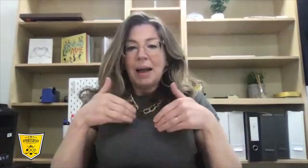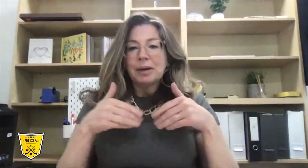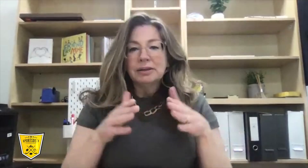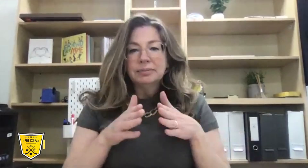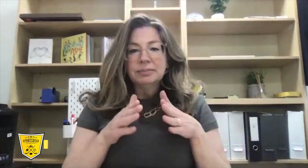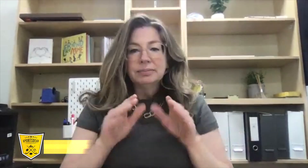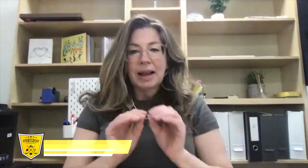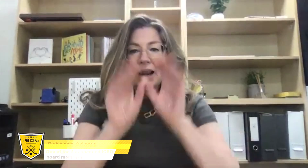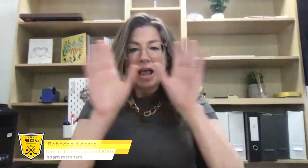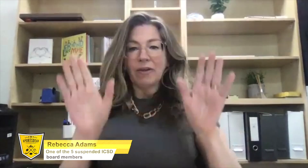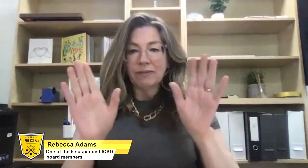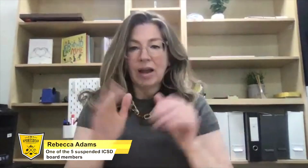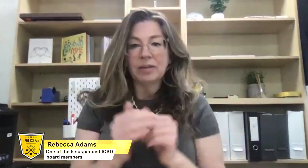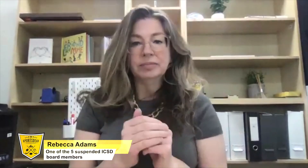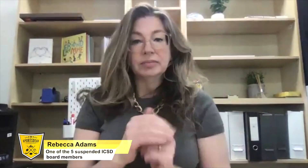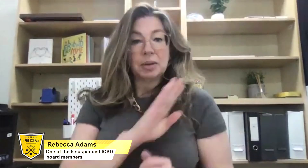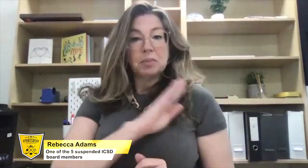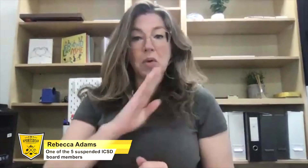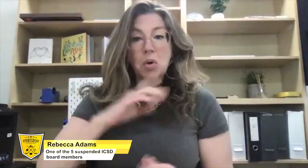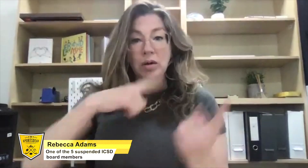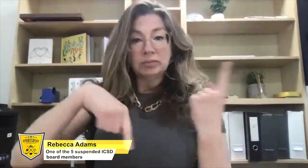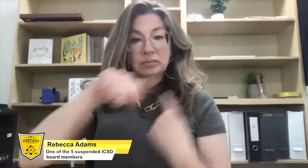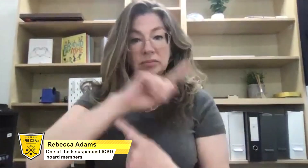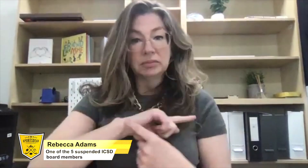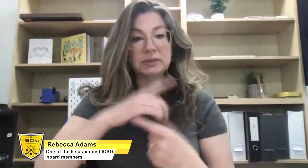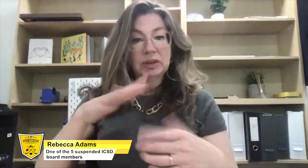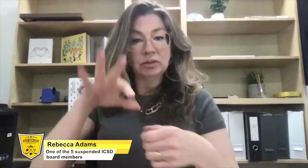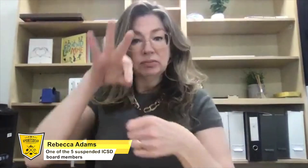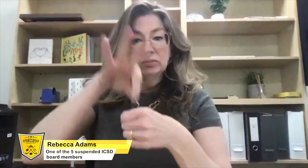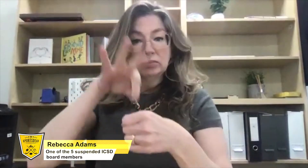I am glad to clarify: the Board that was elected during